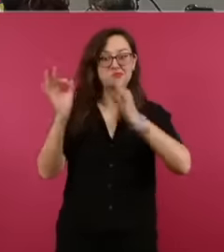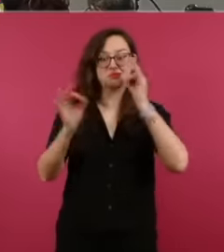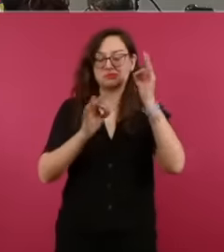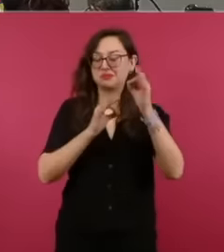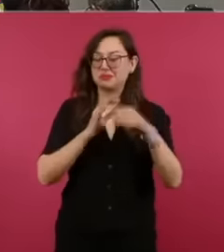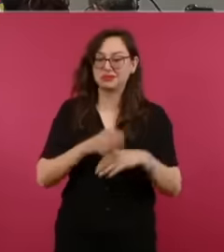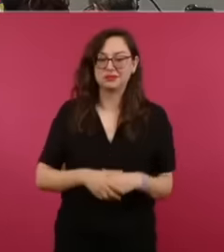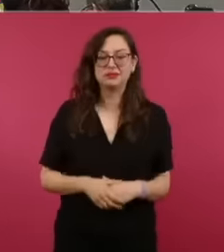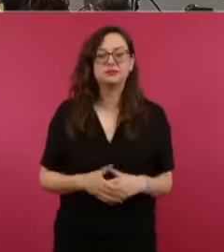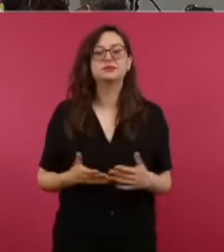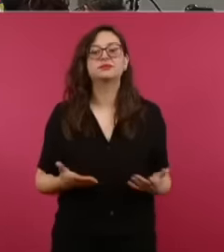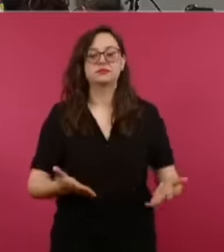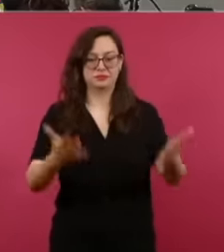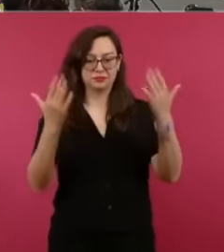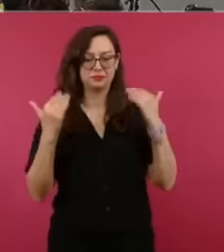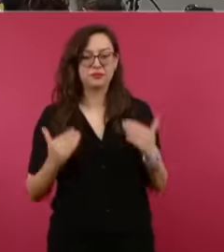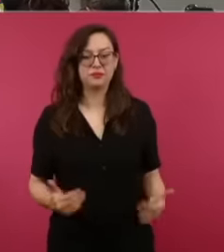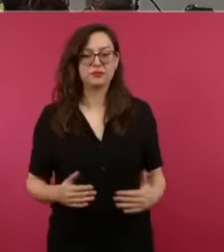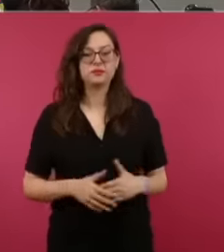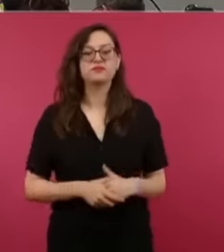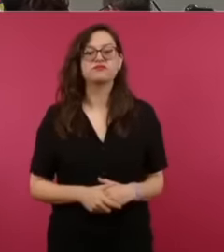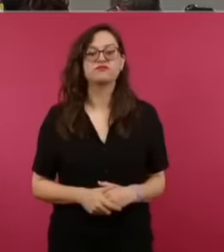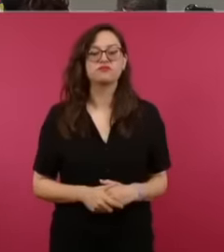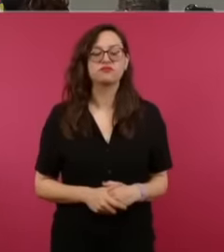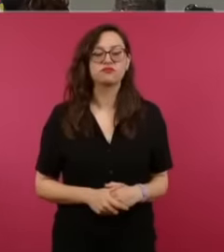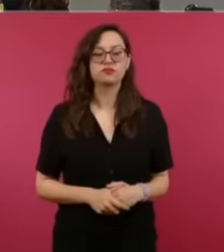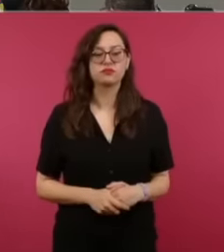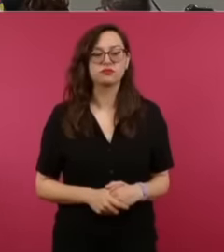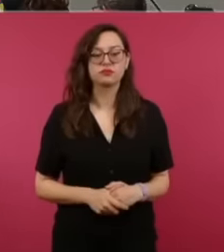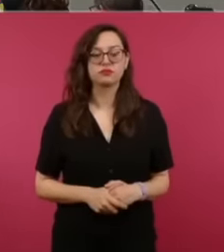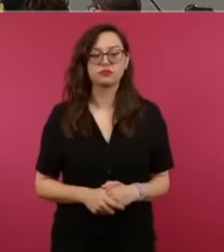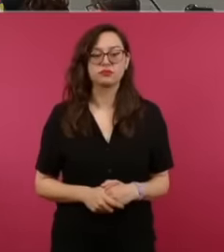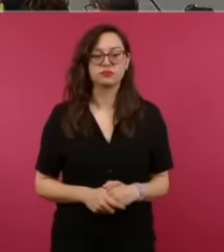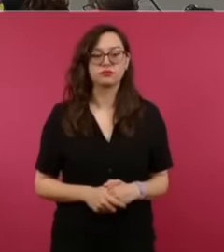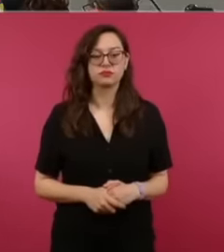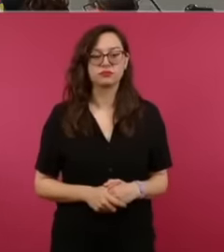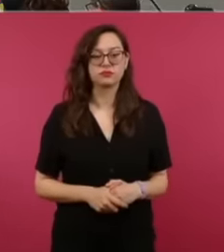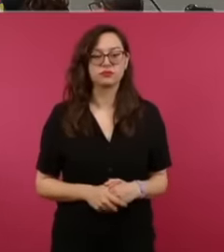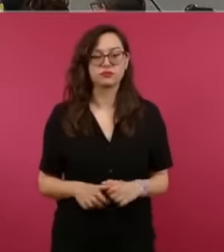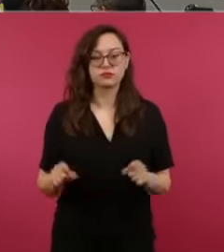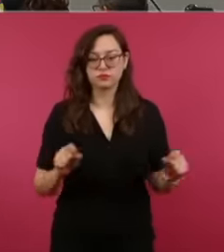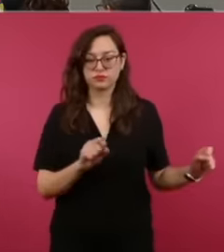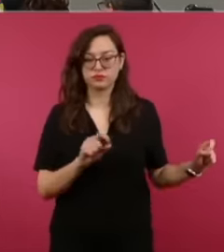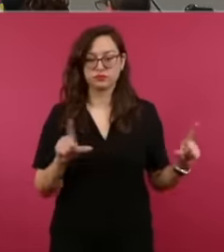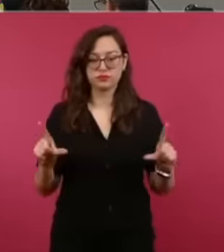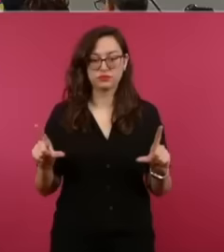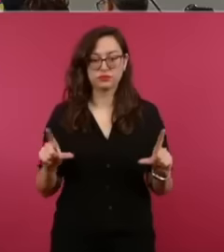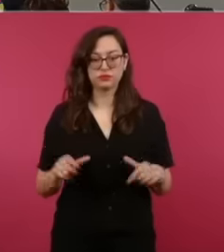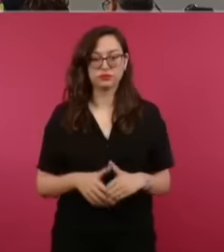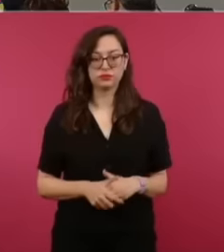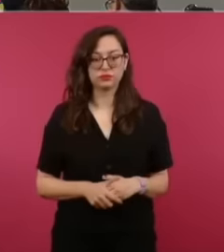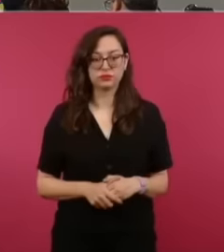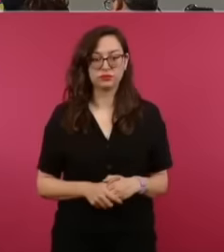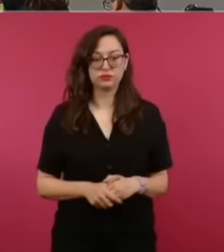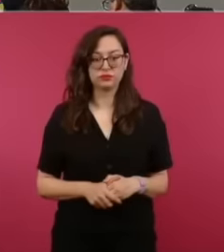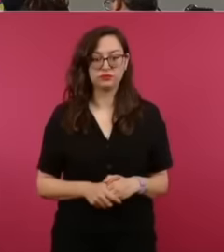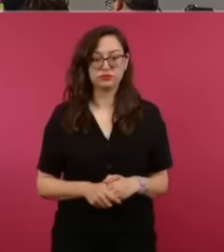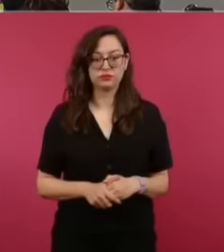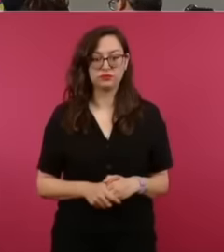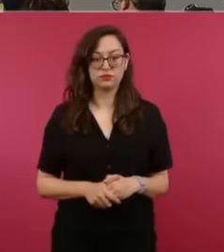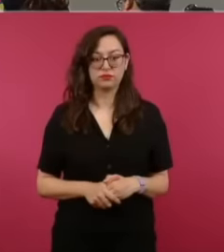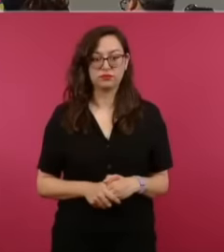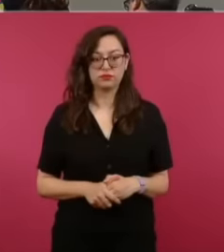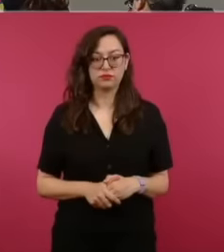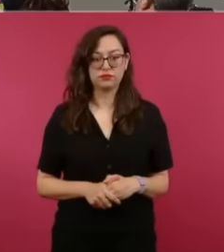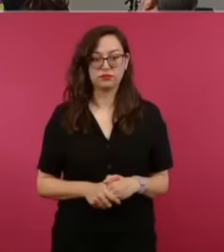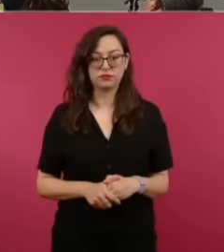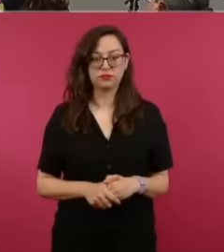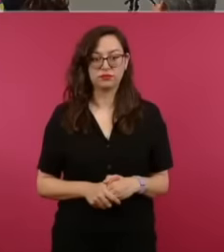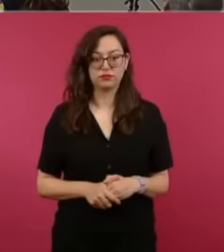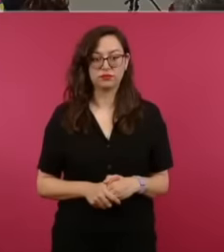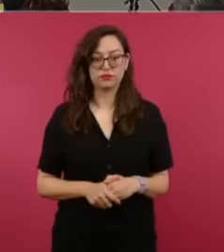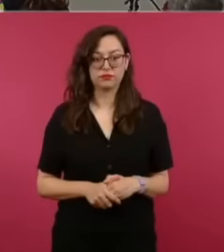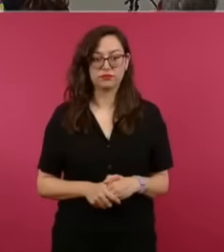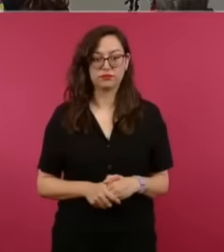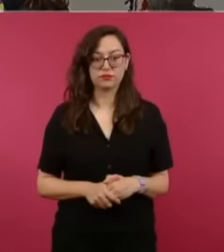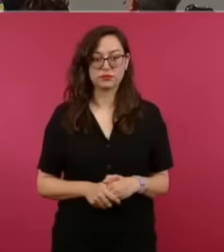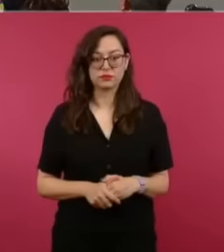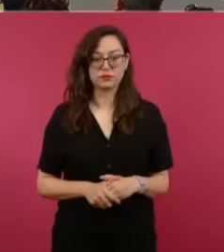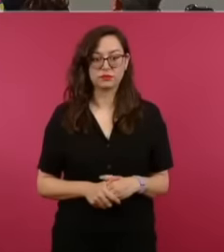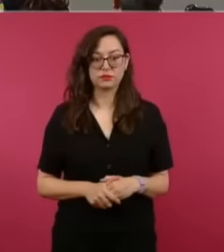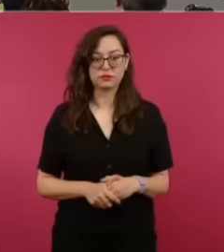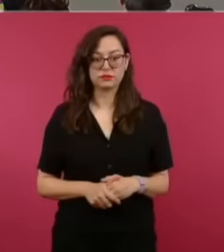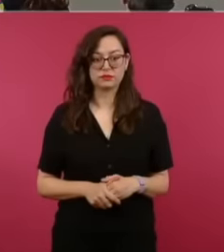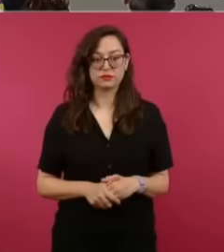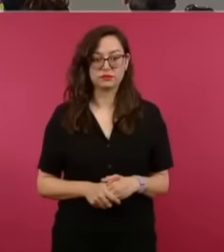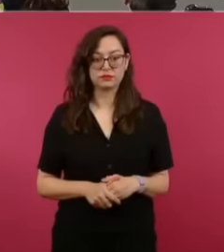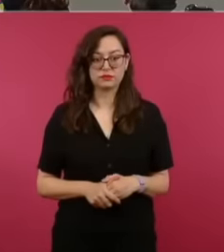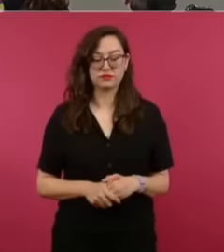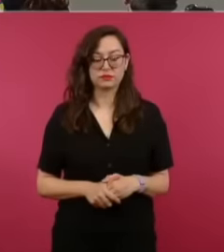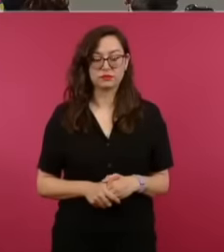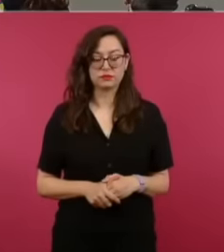conclude with your question onwards Let's go with the other figures down in the corner Where do you want to go